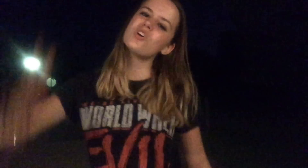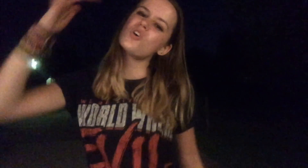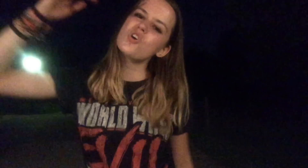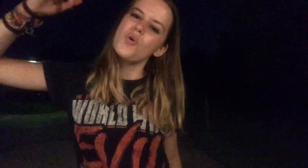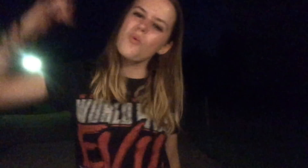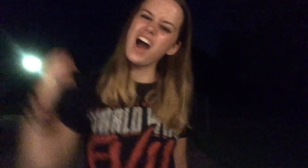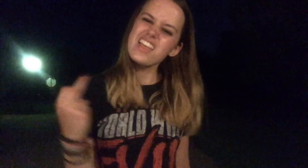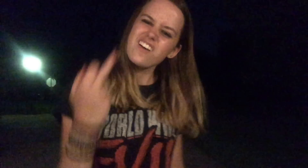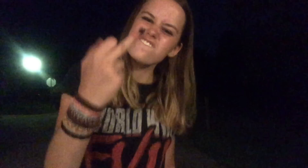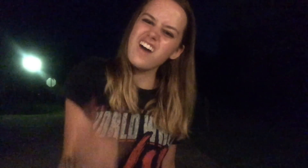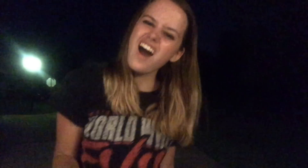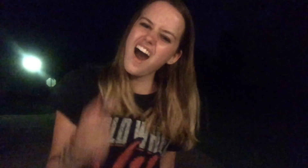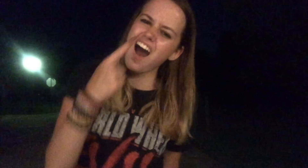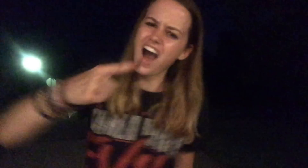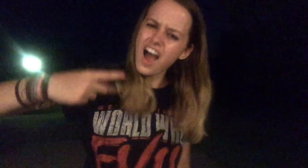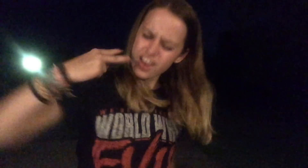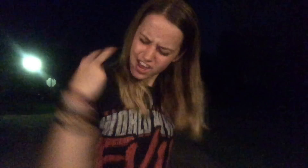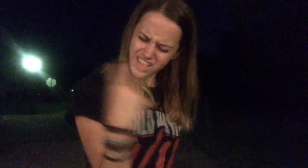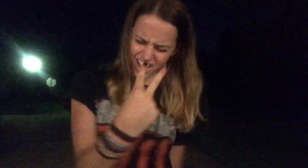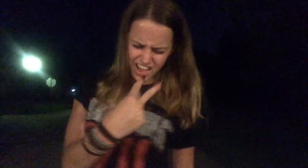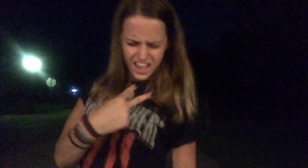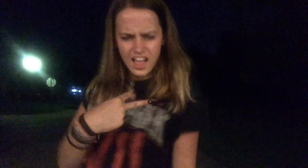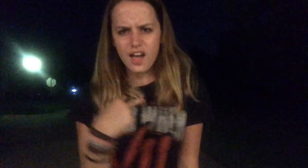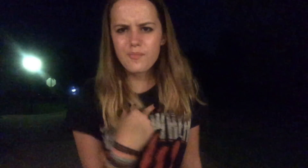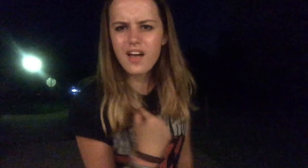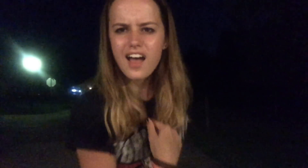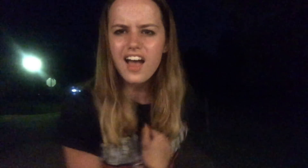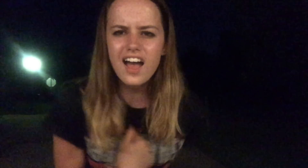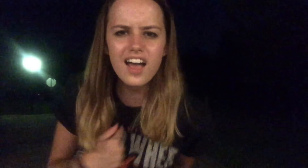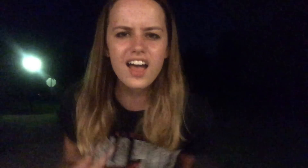So why the fuck are looking at me